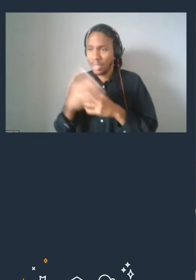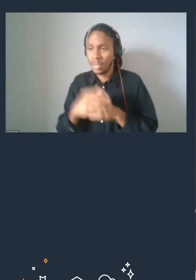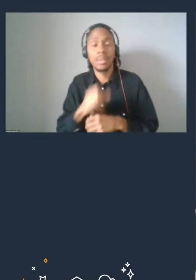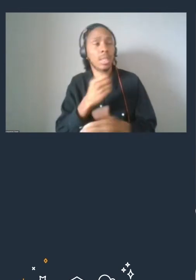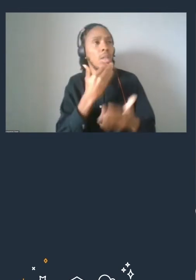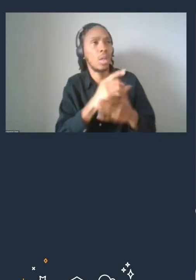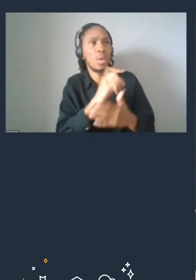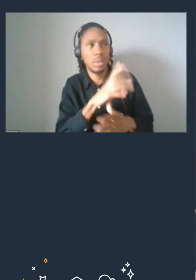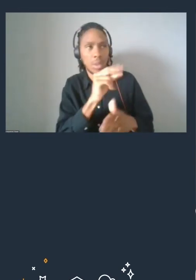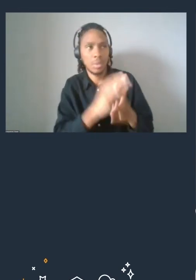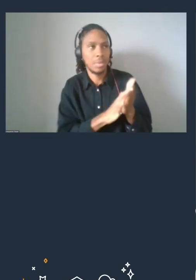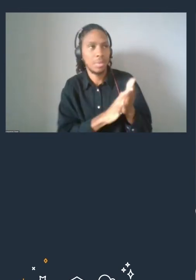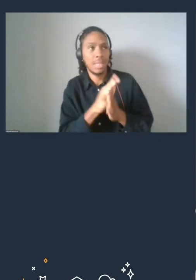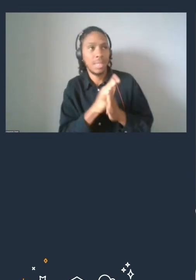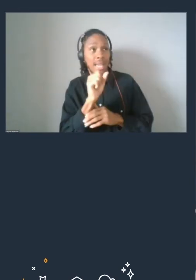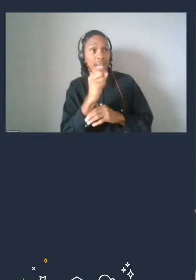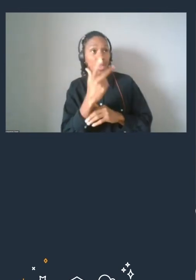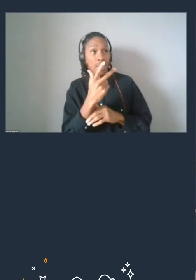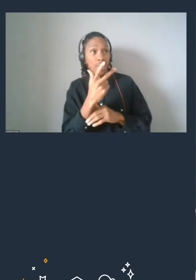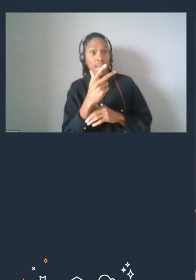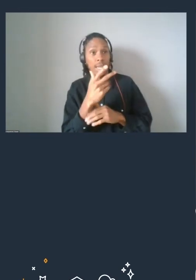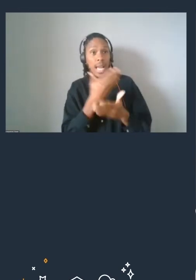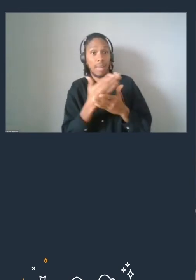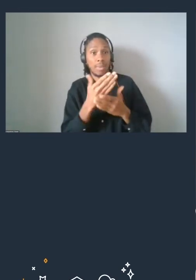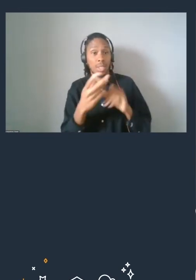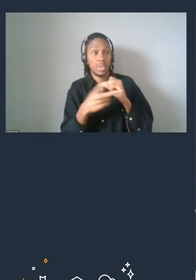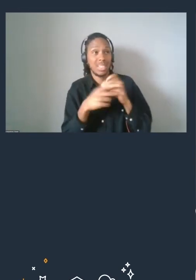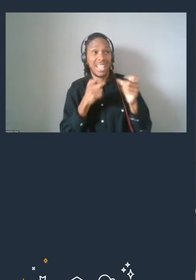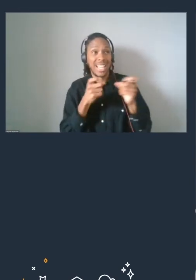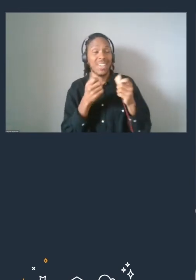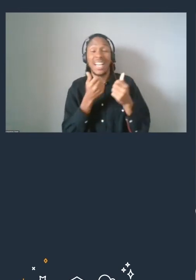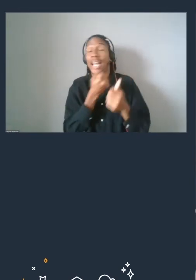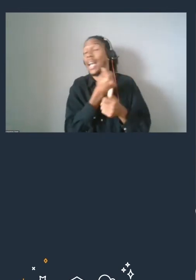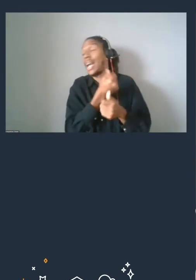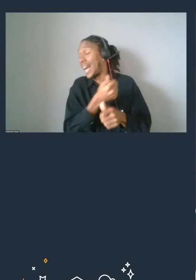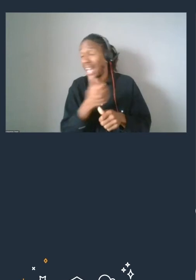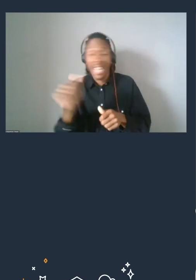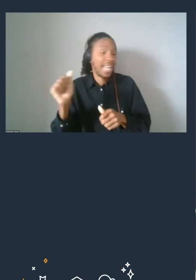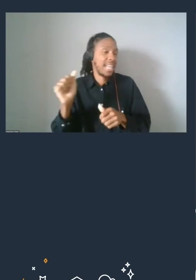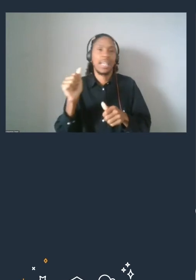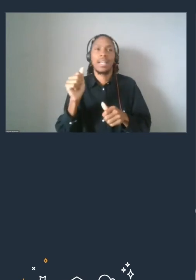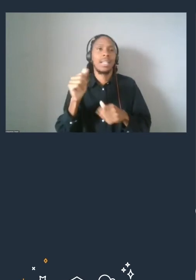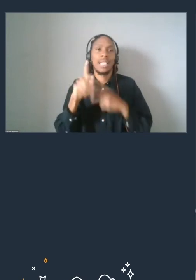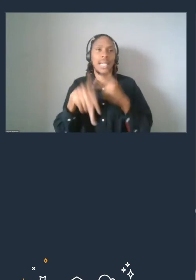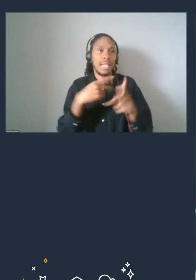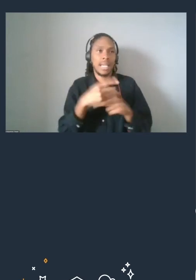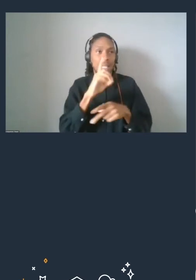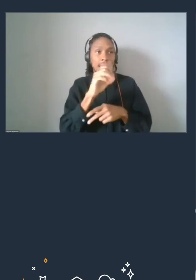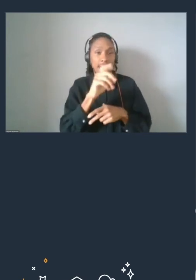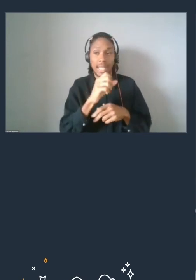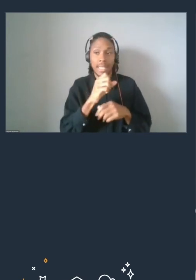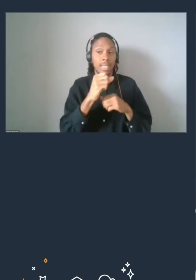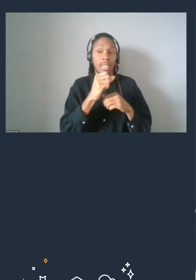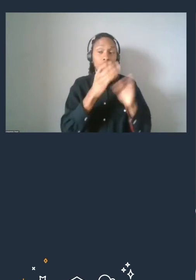So S3 as an object storage can handle any sort of data, whether it's structured, unstructured,